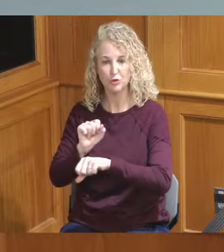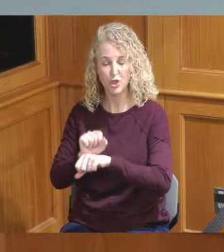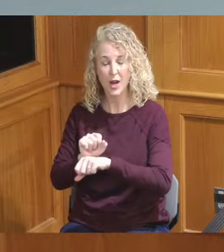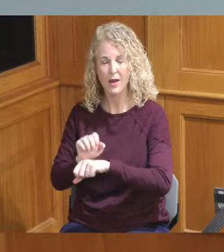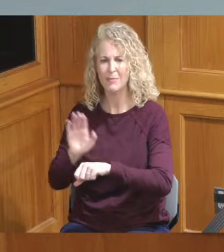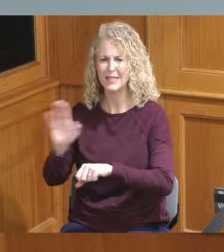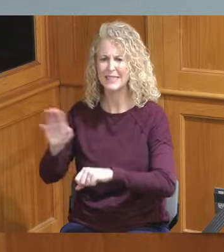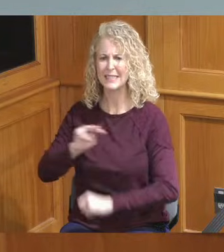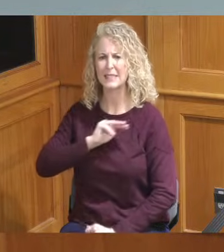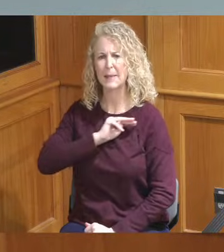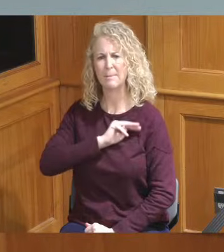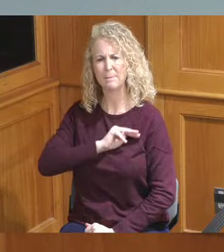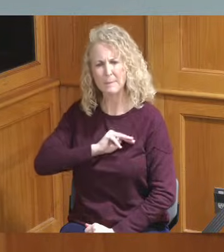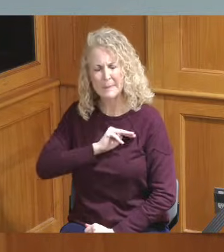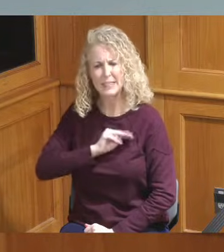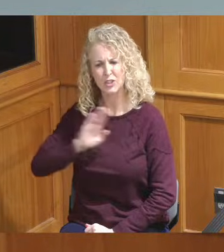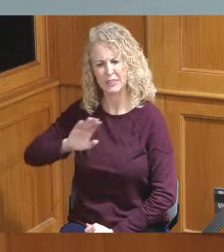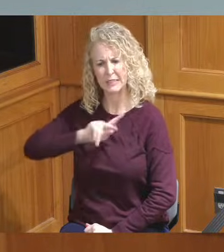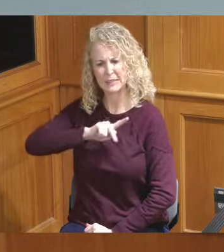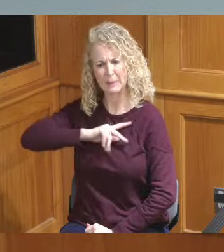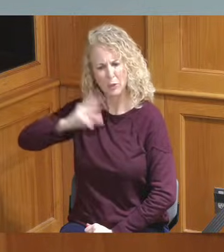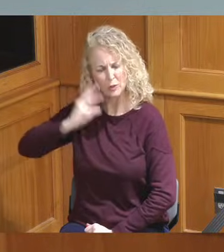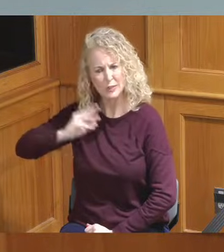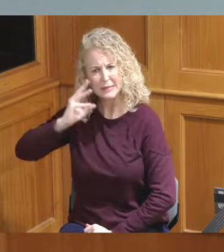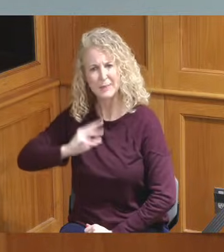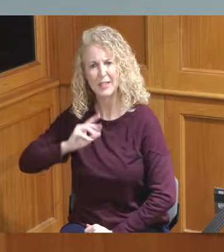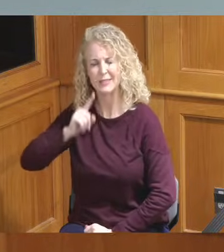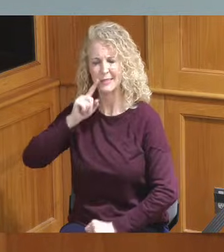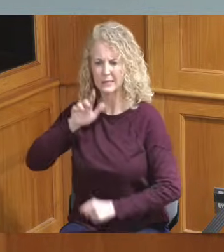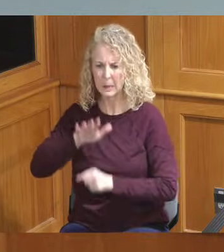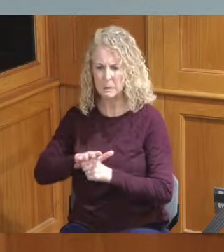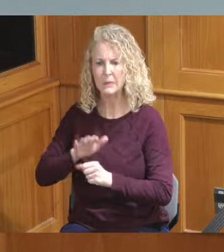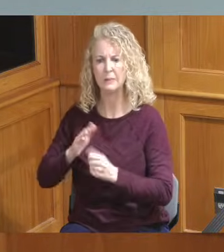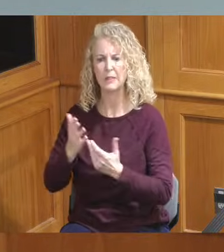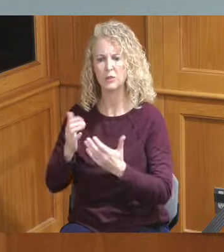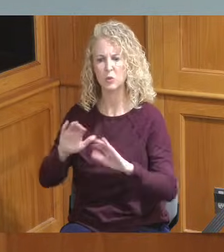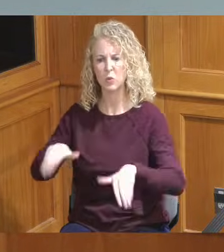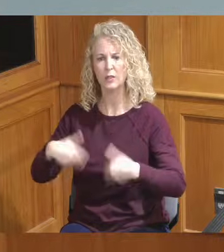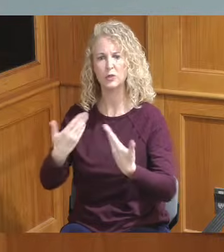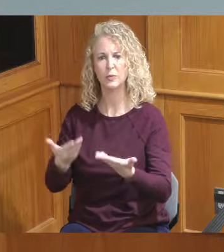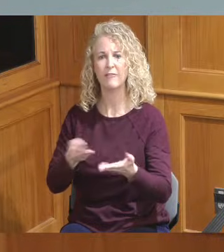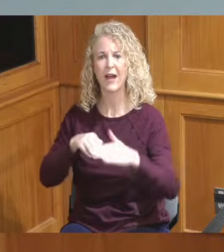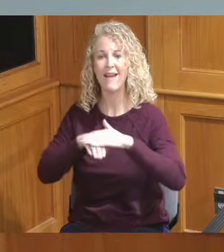mission rooted in personal experience and a deep commitment to creating access to opportunity,